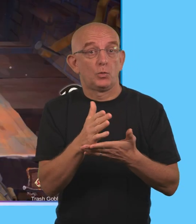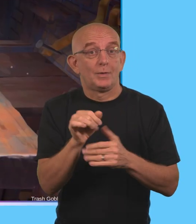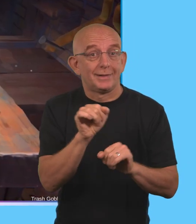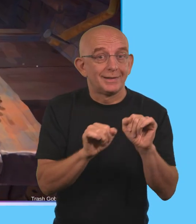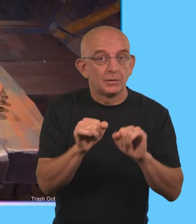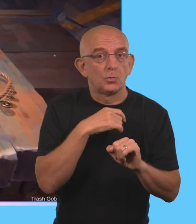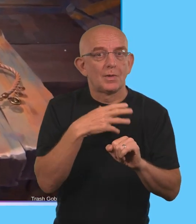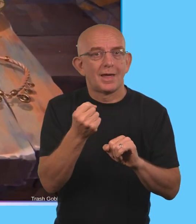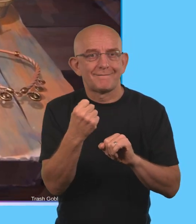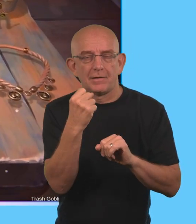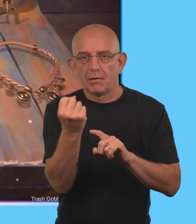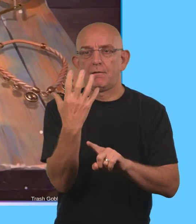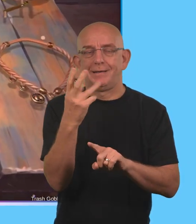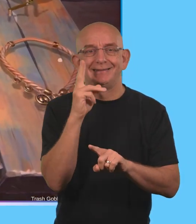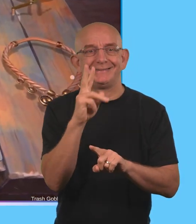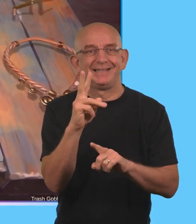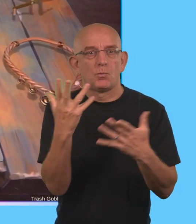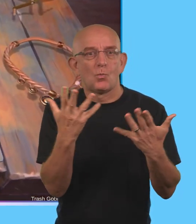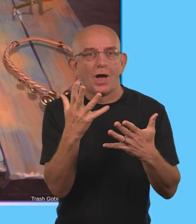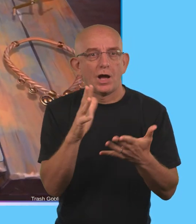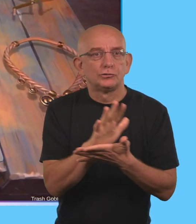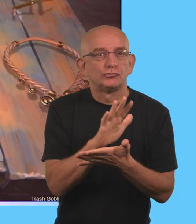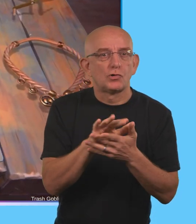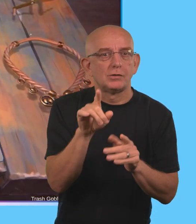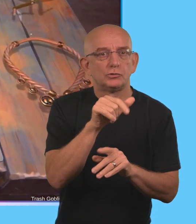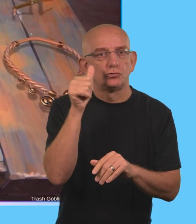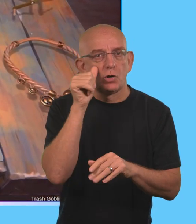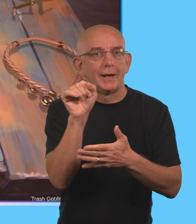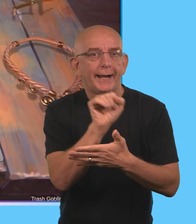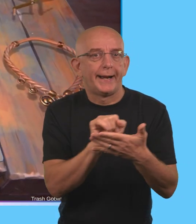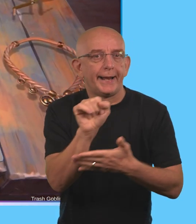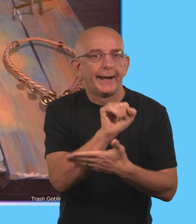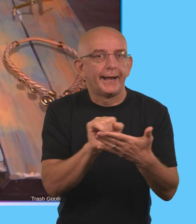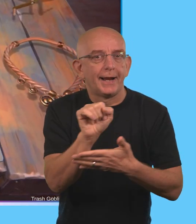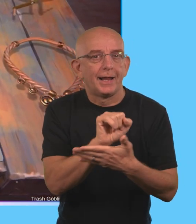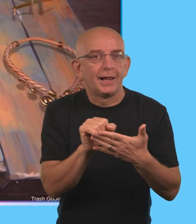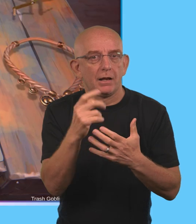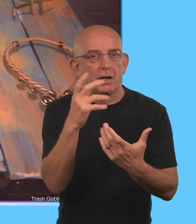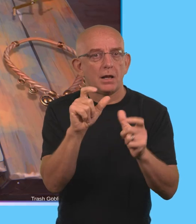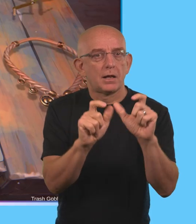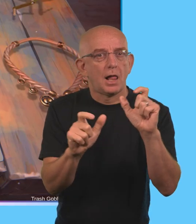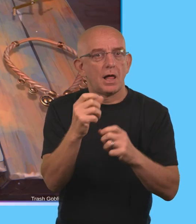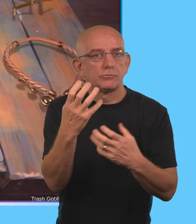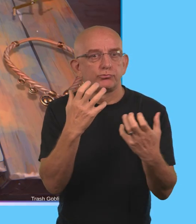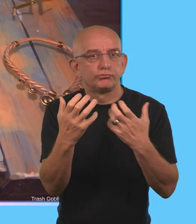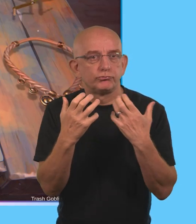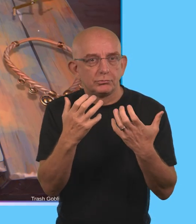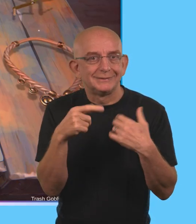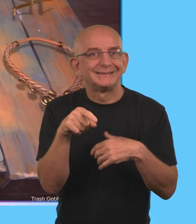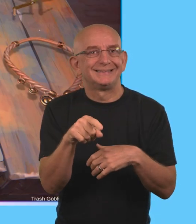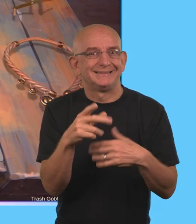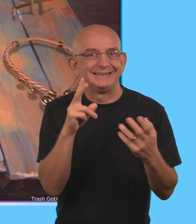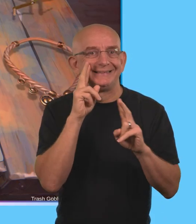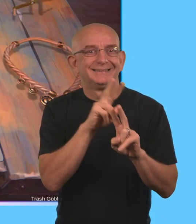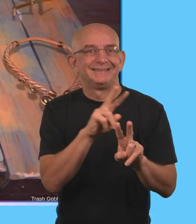For example, during cleaning play we've added a dirt highlighter, which helps you find that last little bit of grime, and we chose to color it